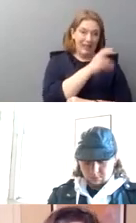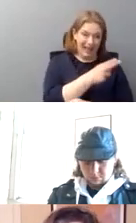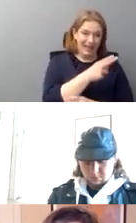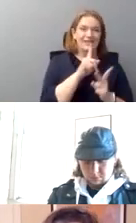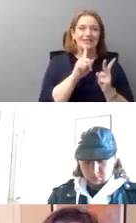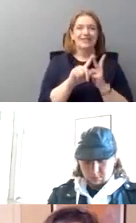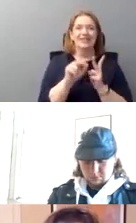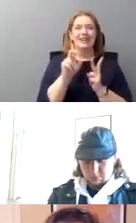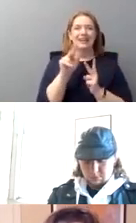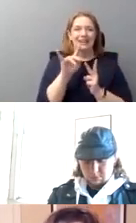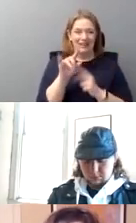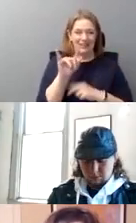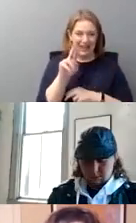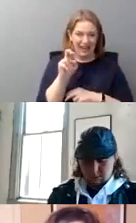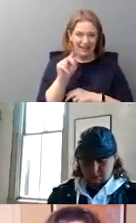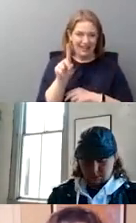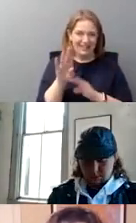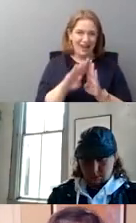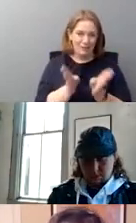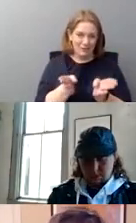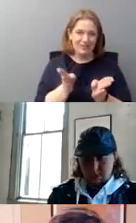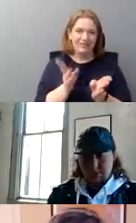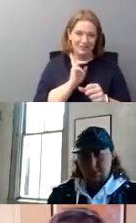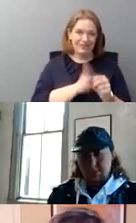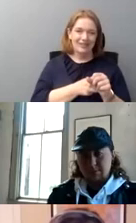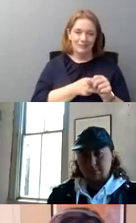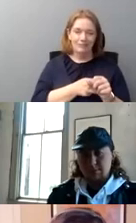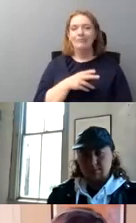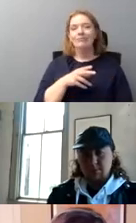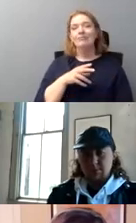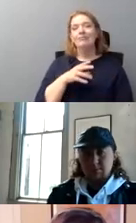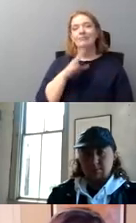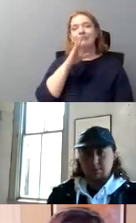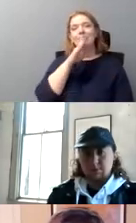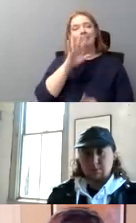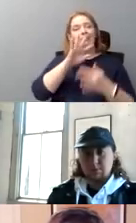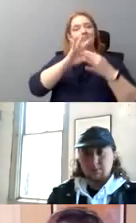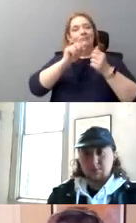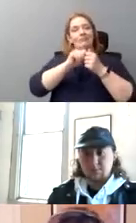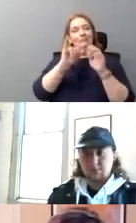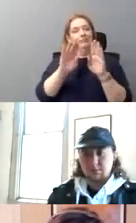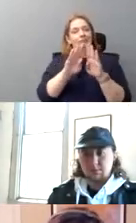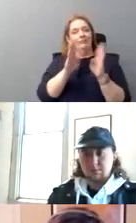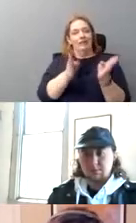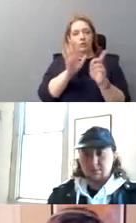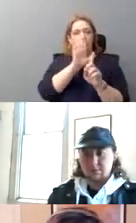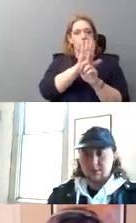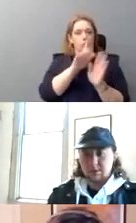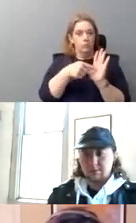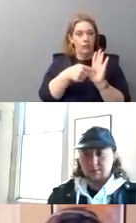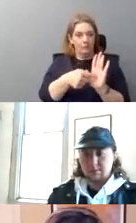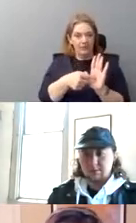and I think that in terms of the scope and breadth of what David's house represents artistically,